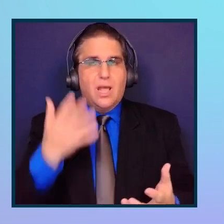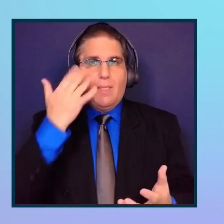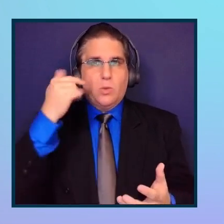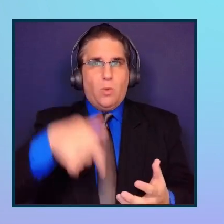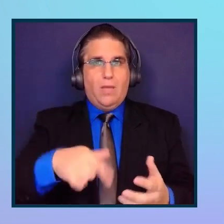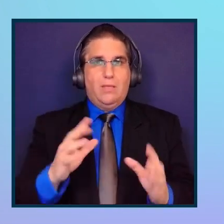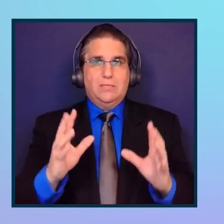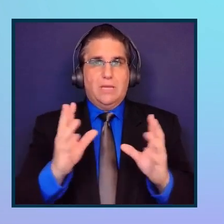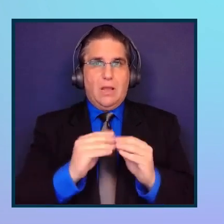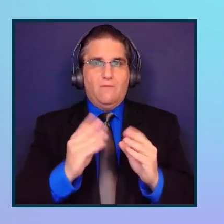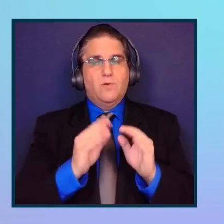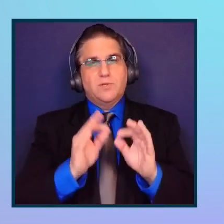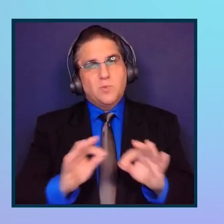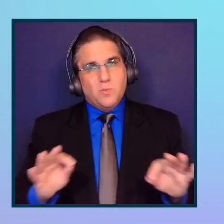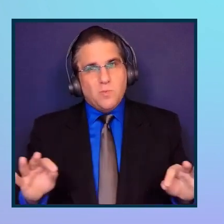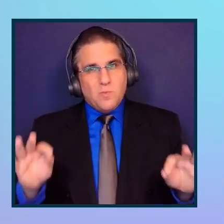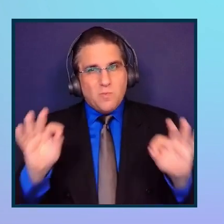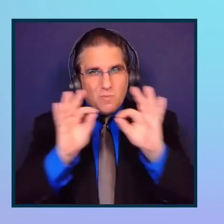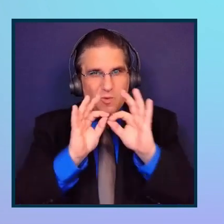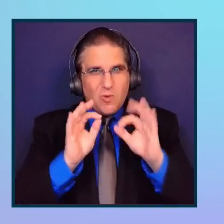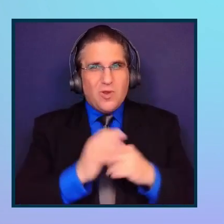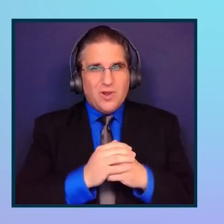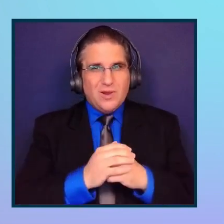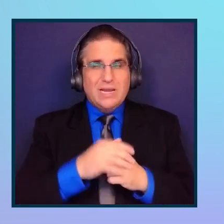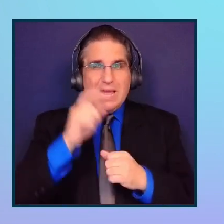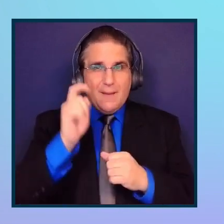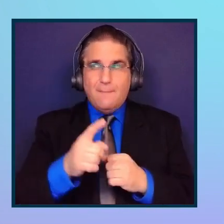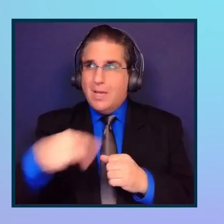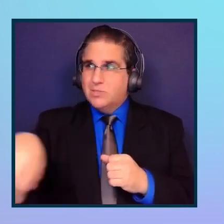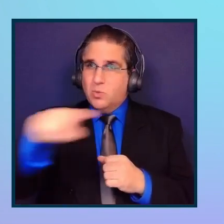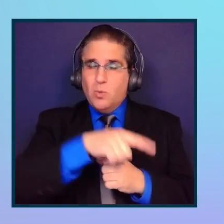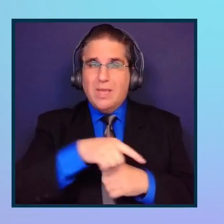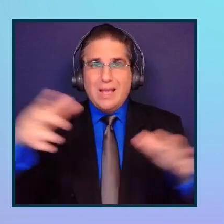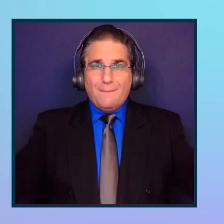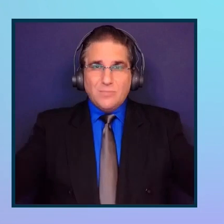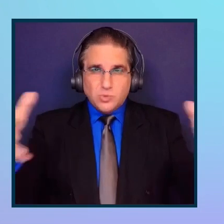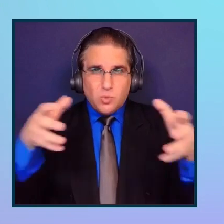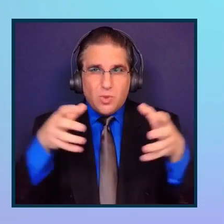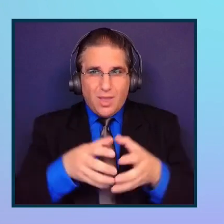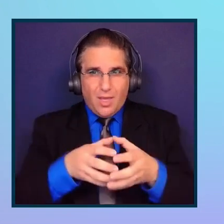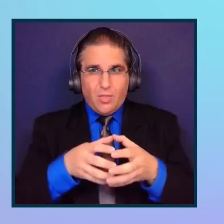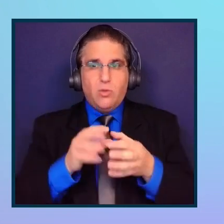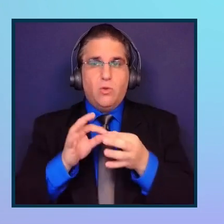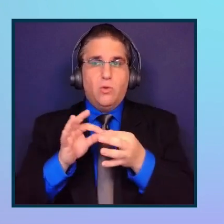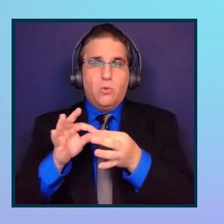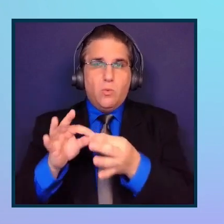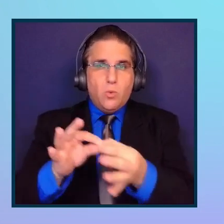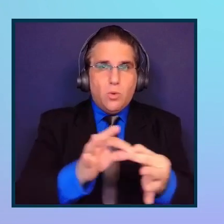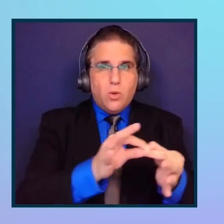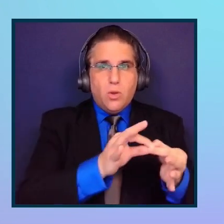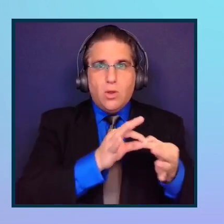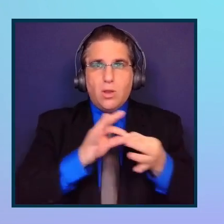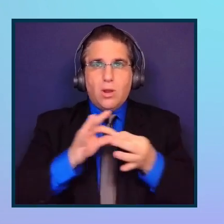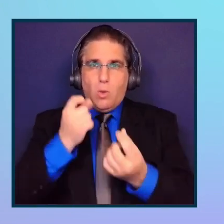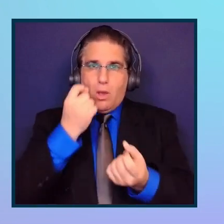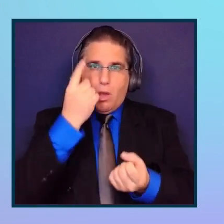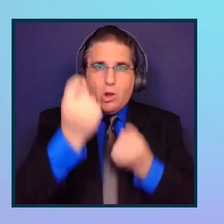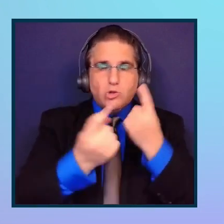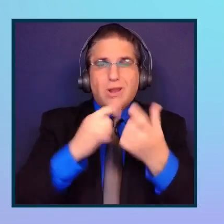It's why coming together to coordinate, to understand how we're going to talk about things,